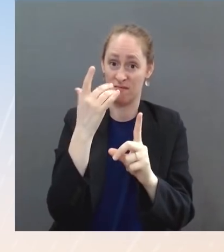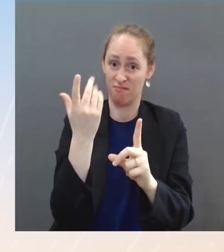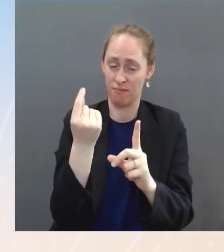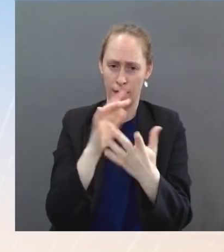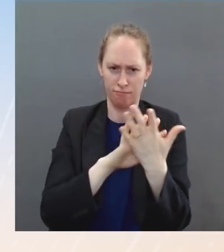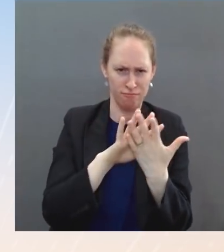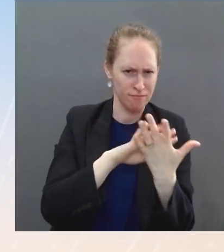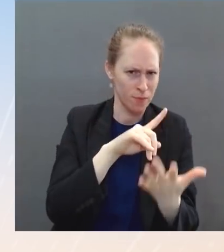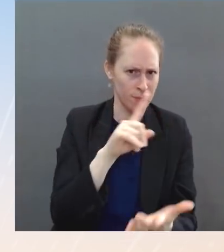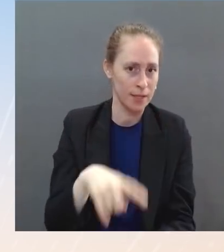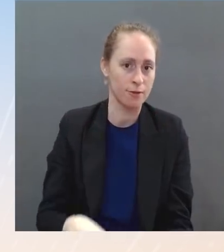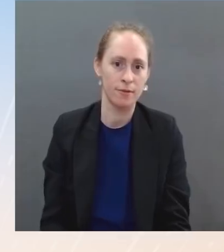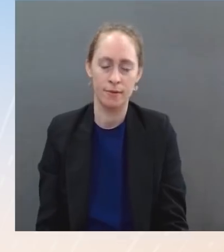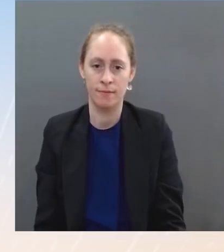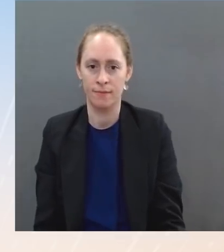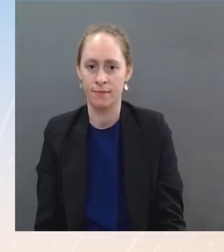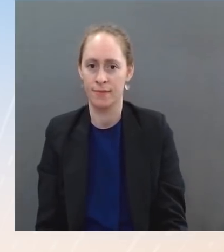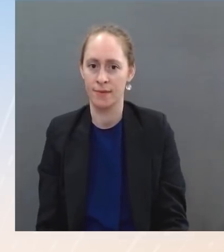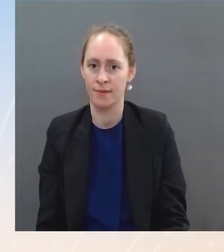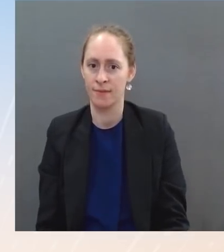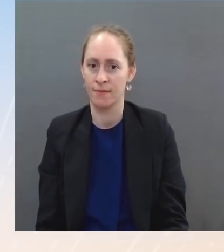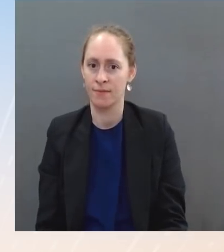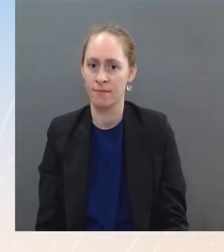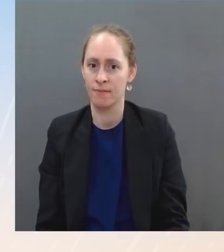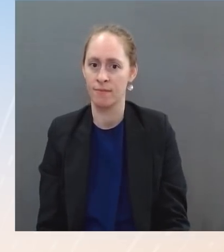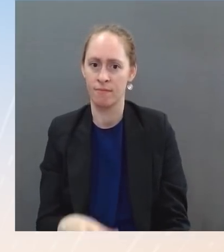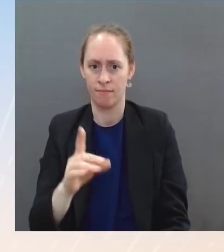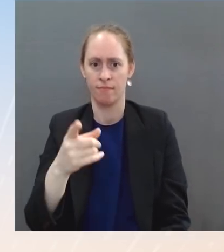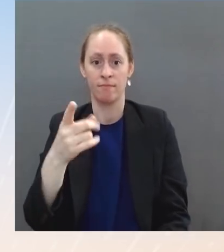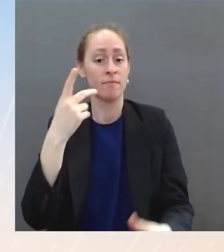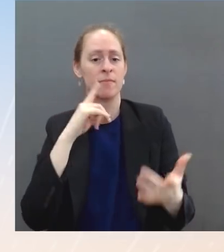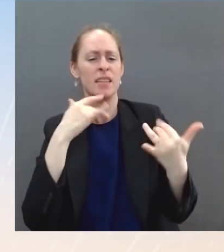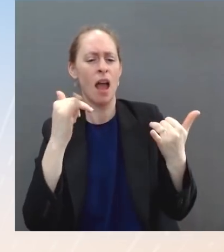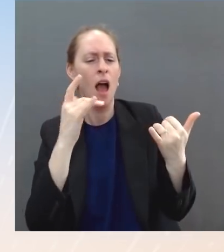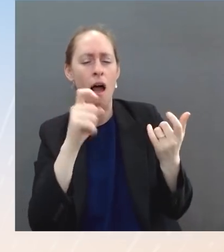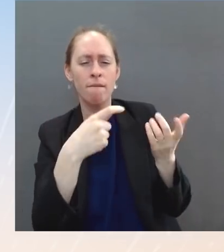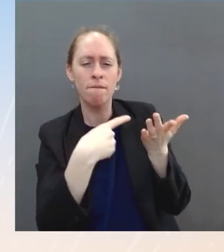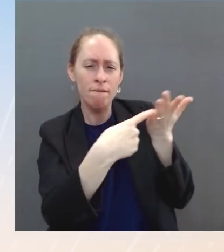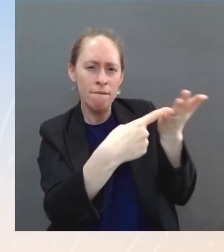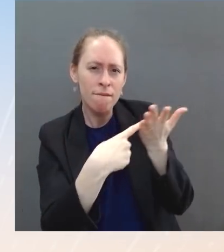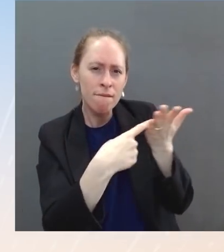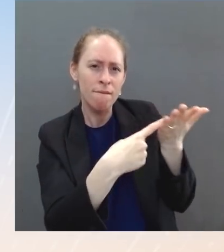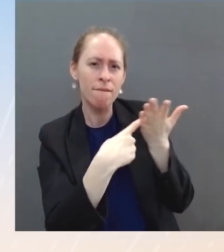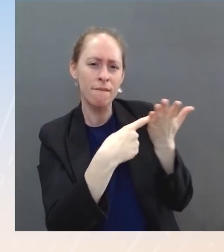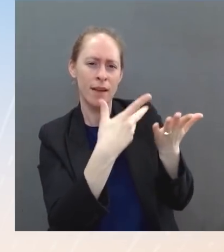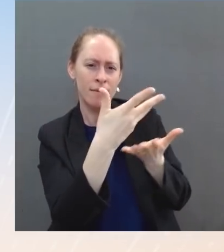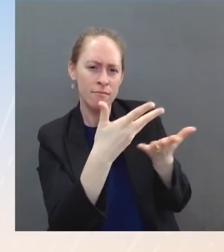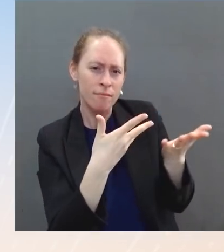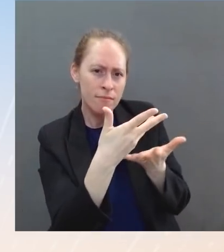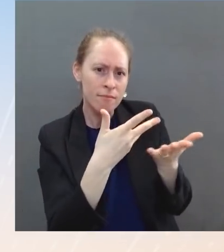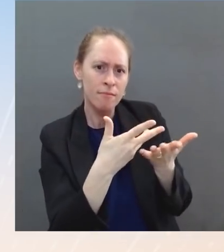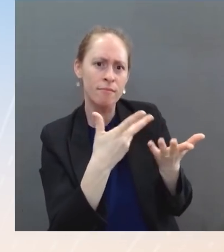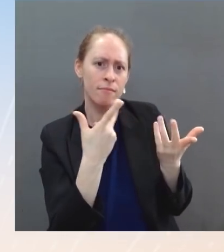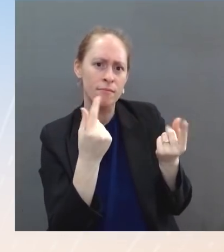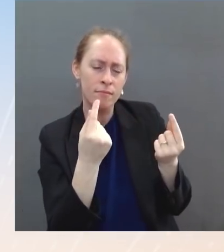looks like here -- what discussions, what negotiations they are comfortable with. What our objective is and what tool we can --